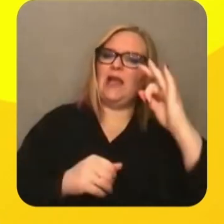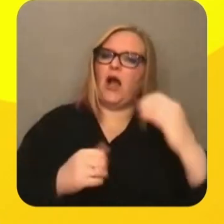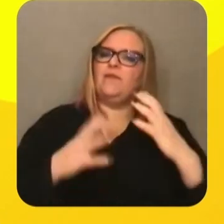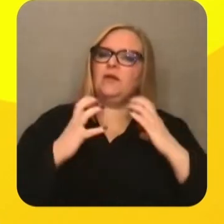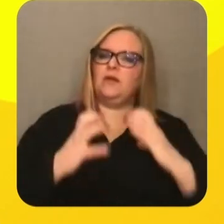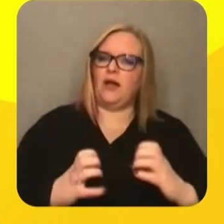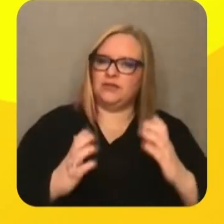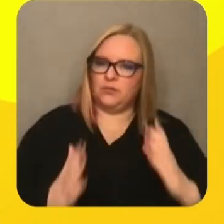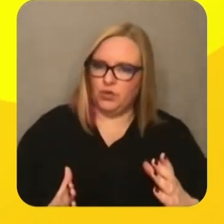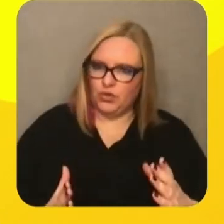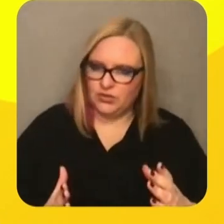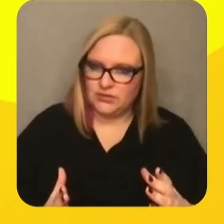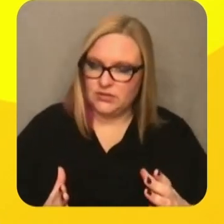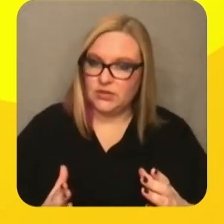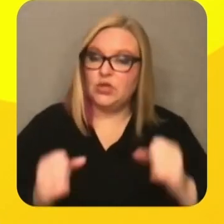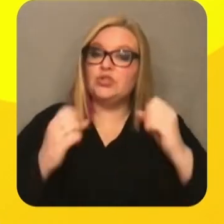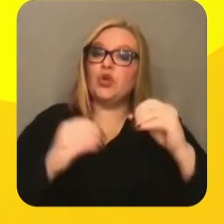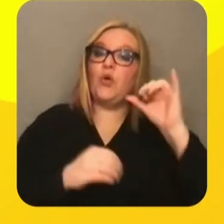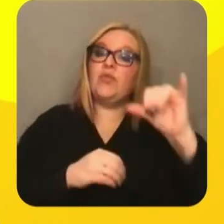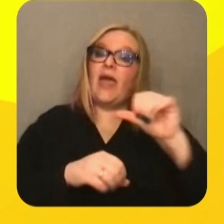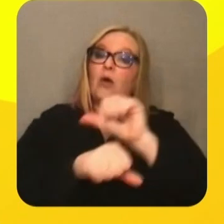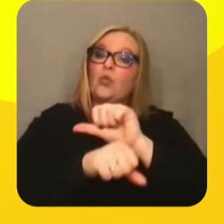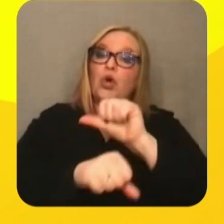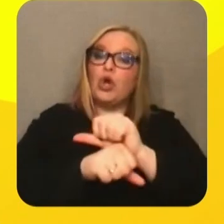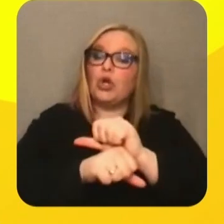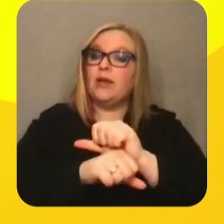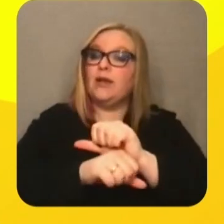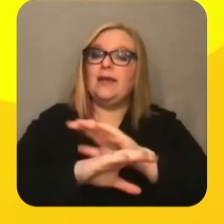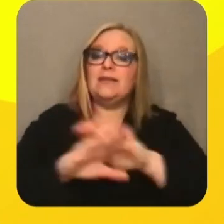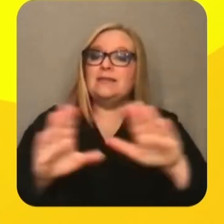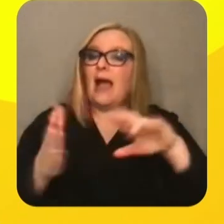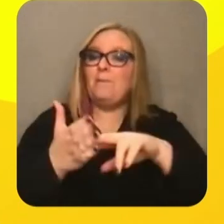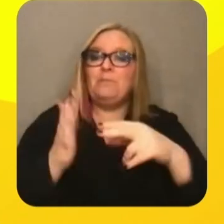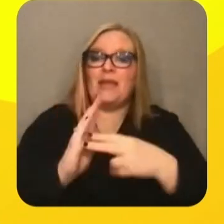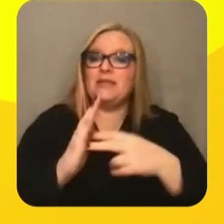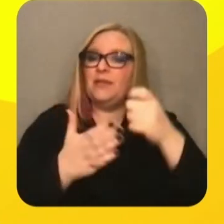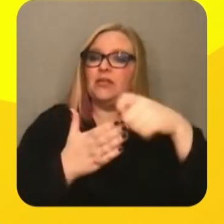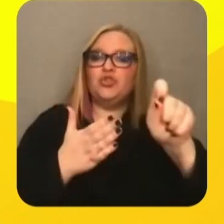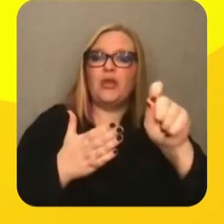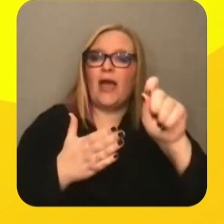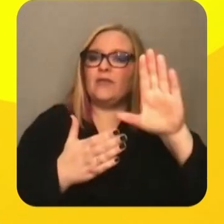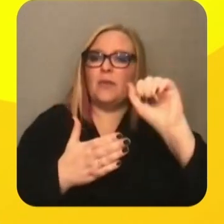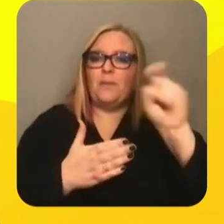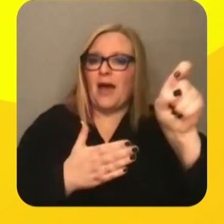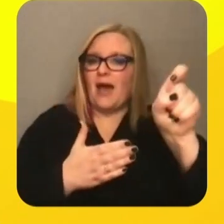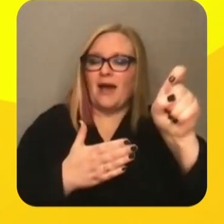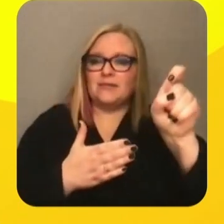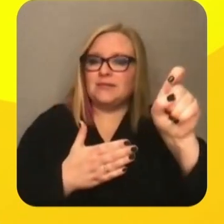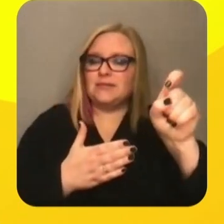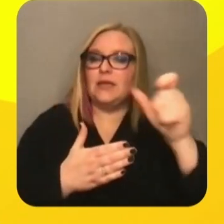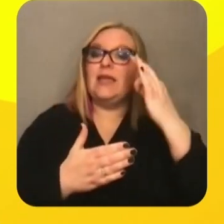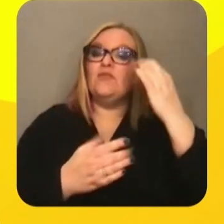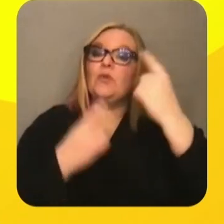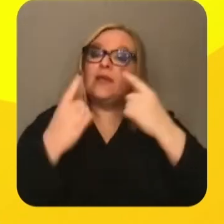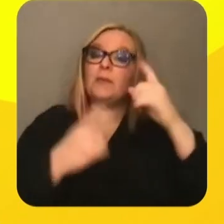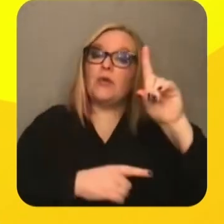And so this work is not meant to be a check the box. Sure. When you think about a DNI maturity model, there four levels.